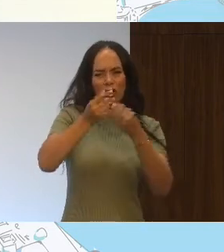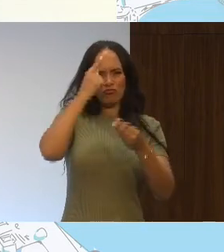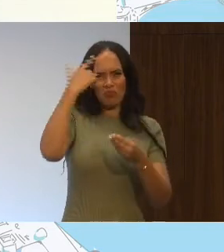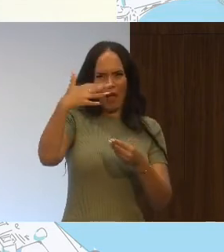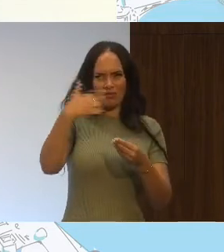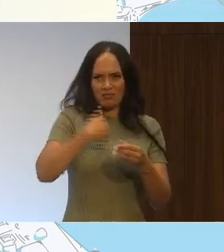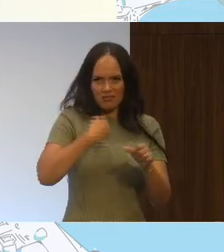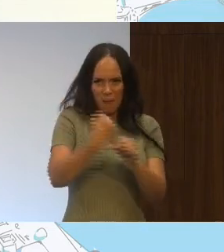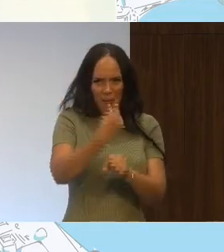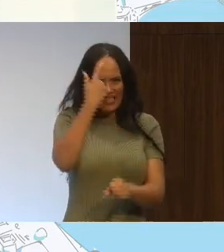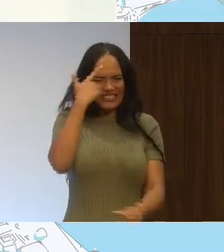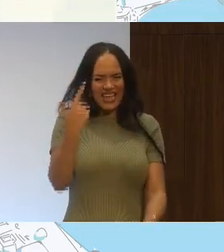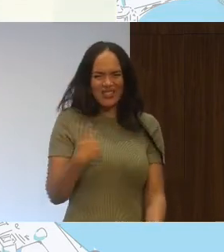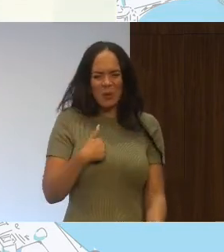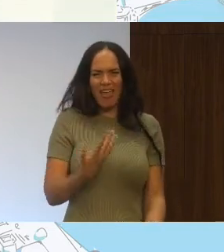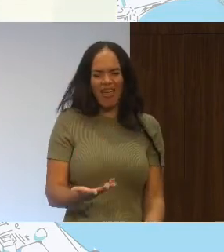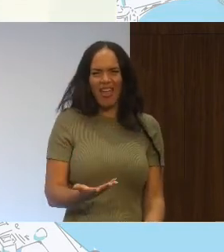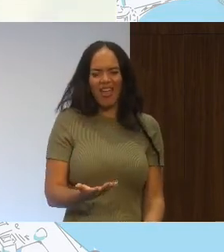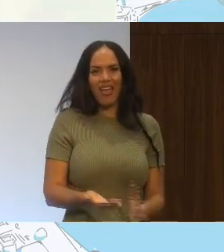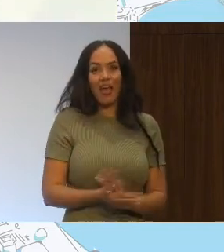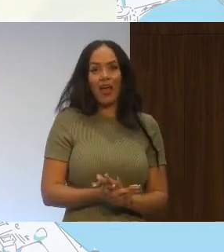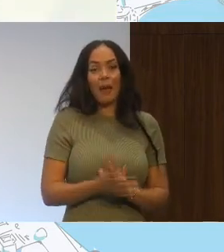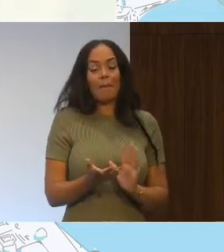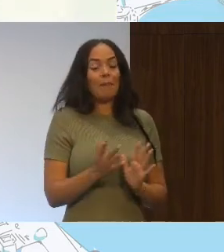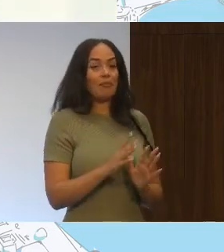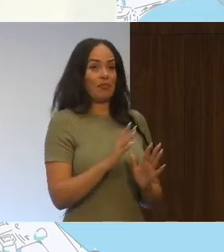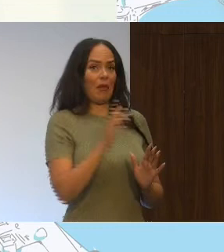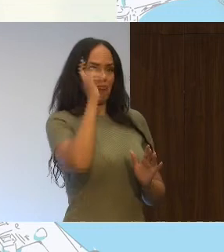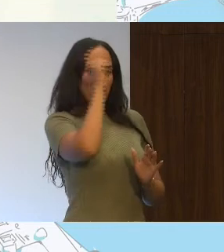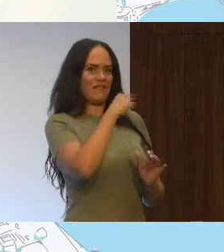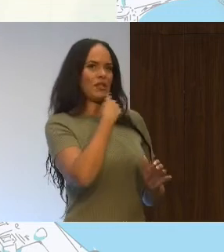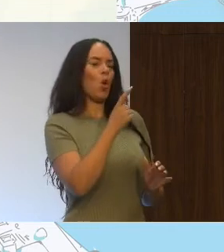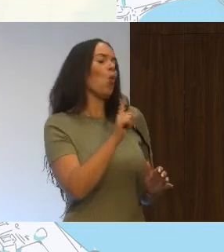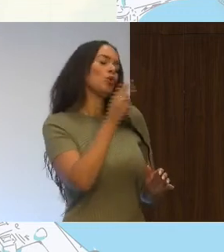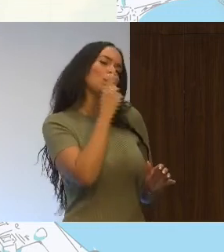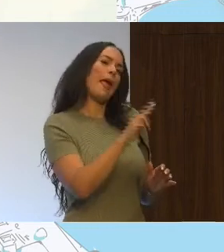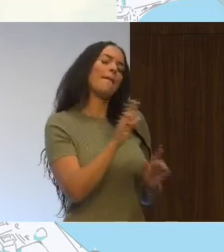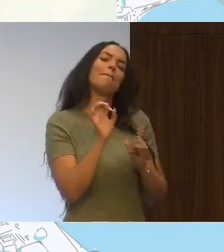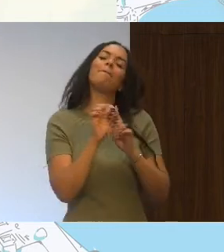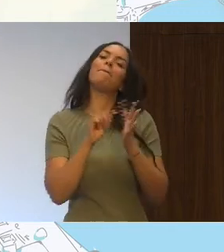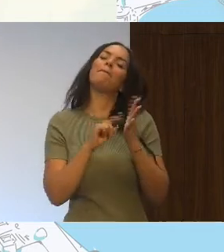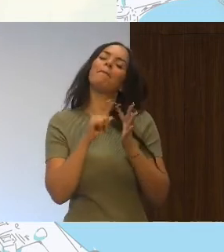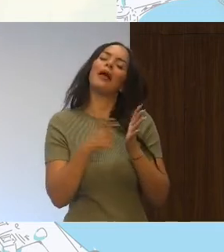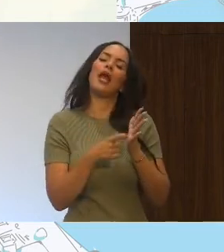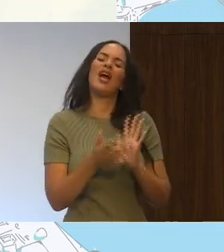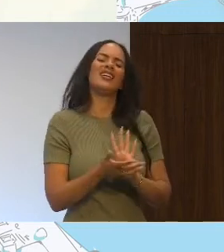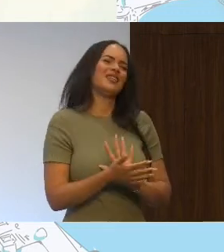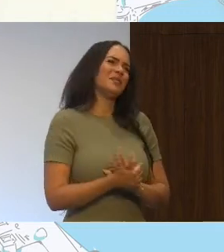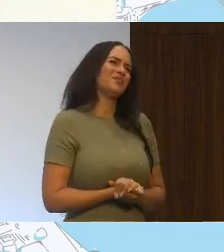And he looked at me and he said, Well, what's your name? I said, Well, Peter, he said to me, you might be right.